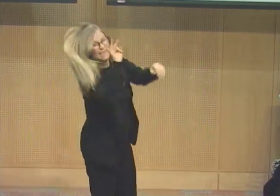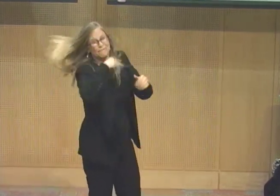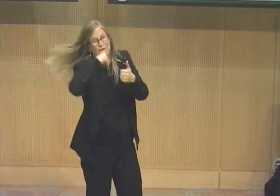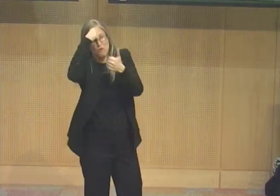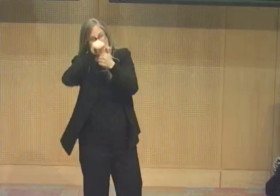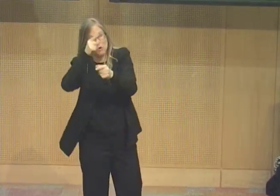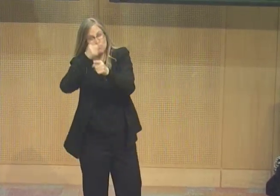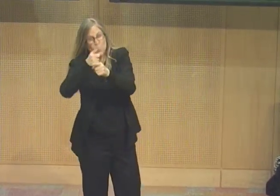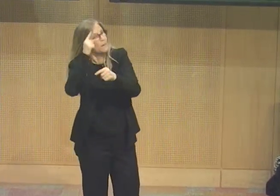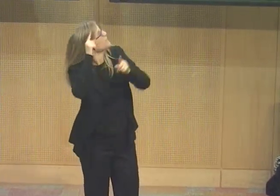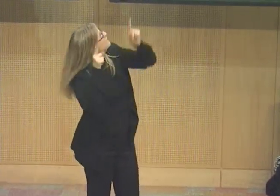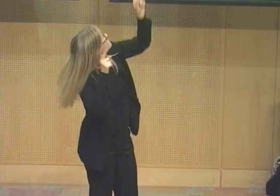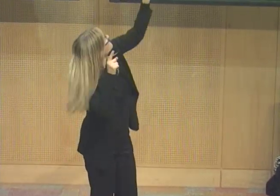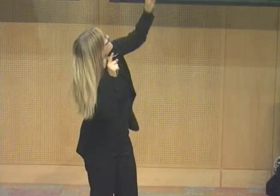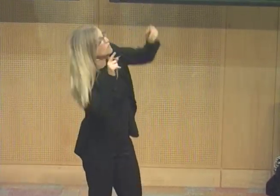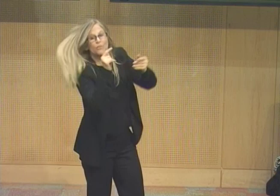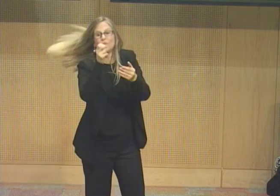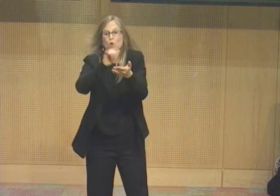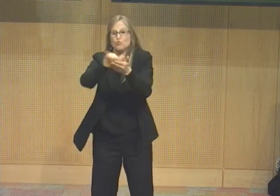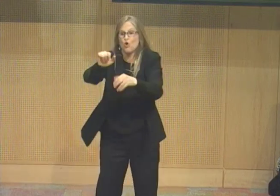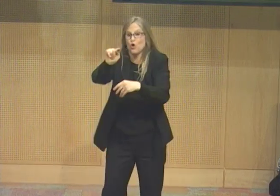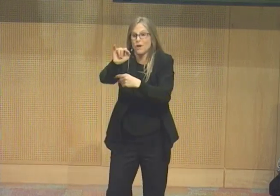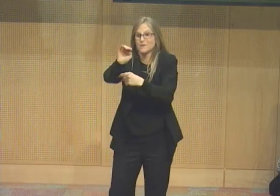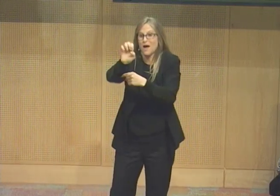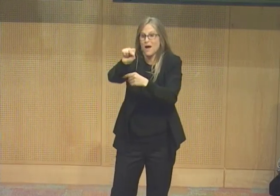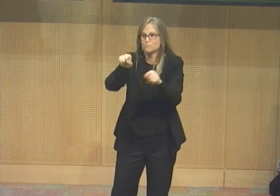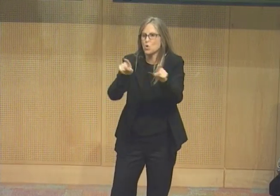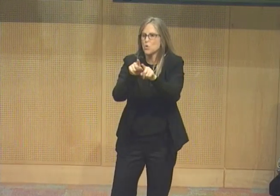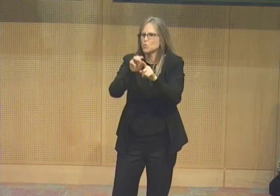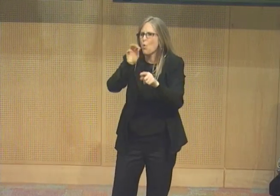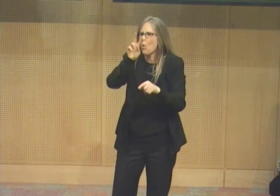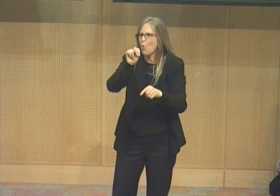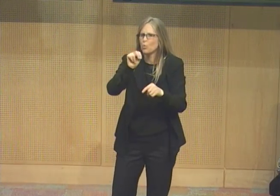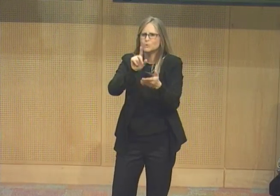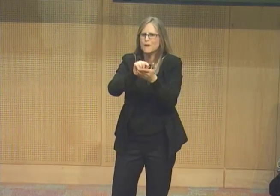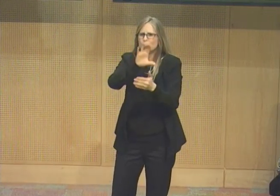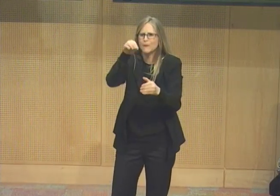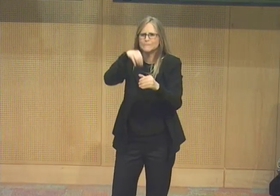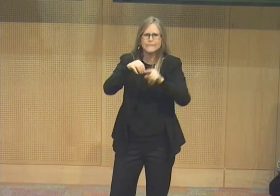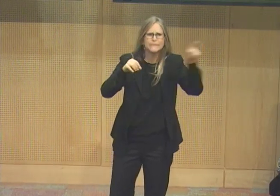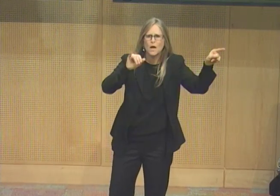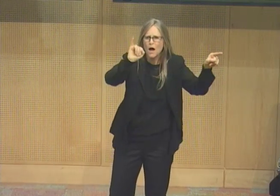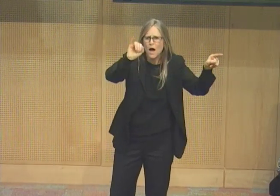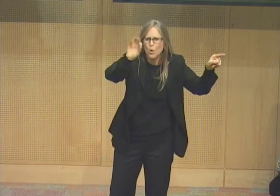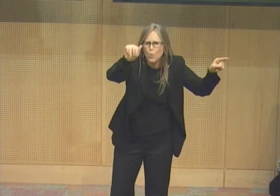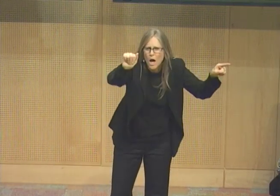If I remember correctly, I want to say the "New York Times" also owns newspapers in Iowa,